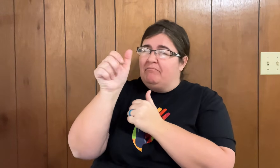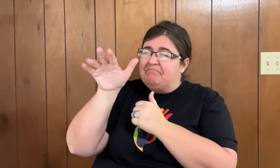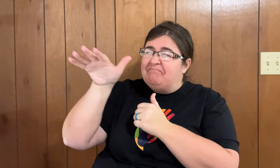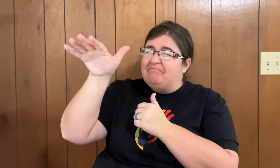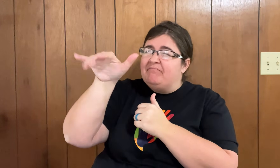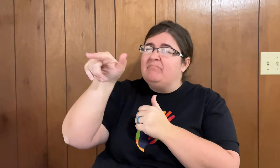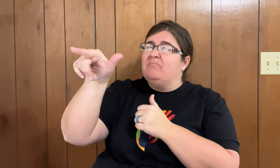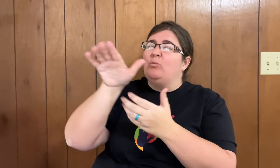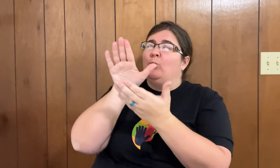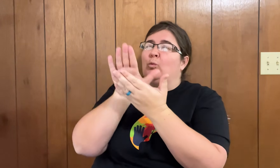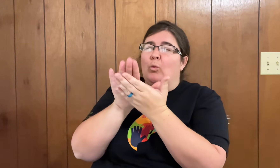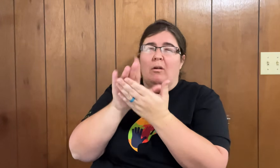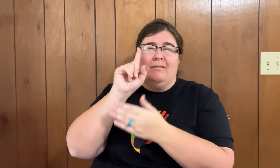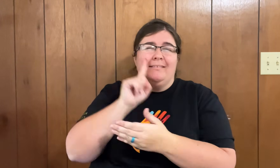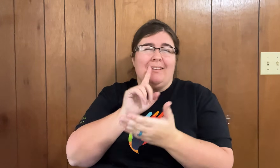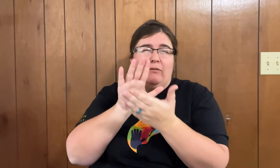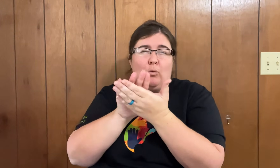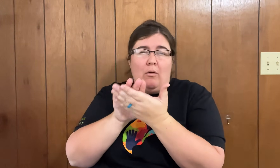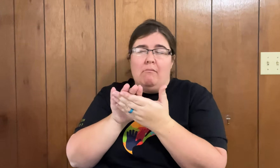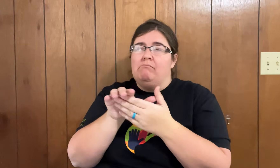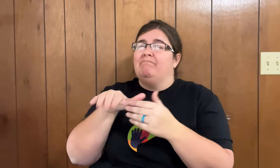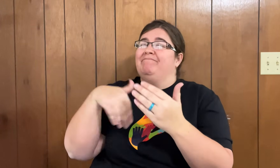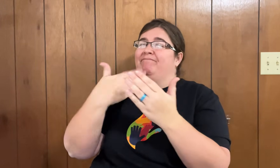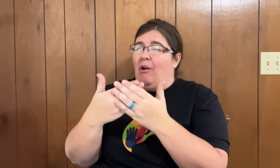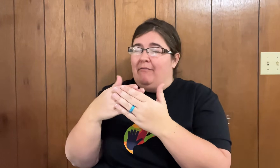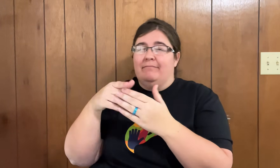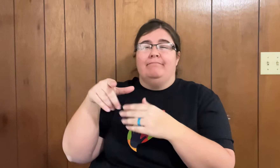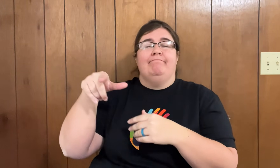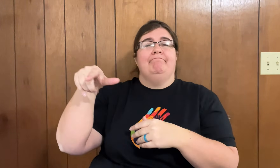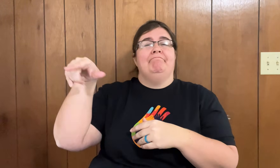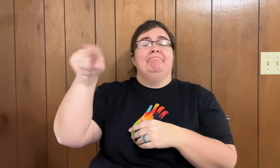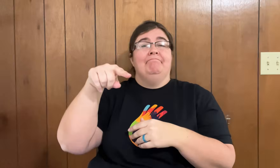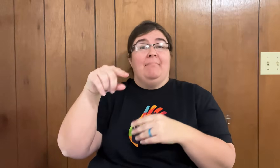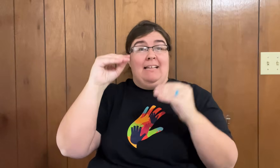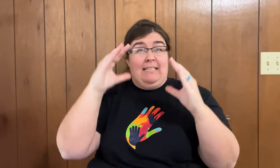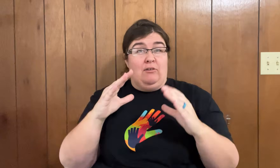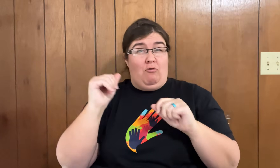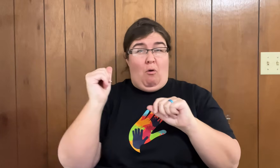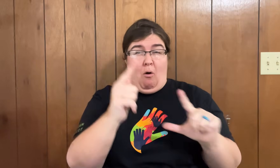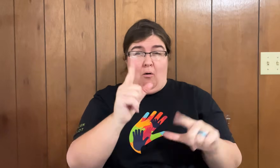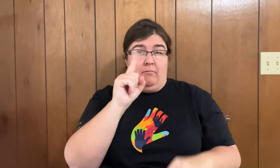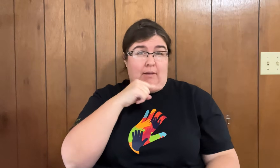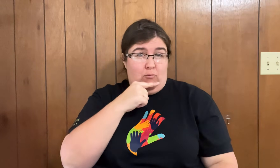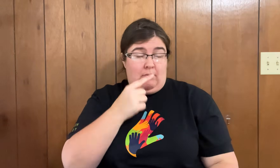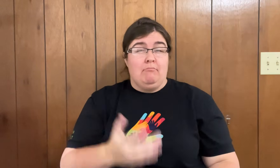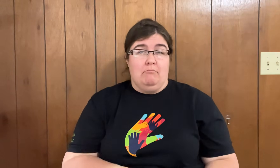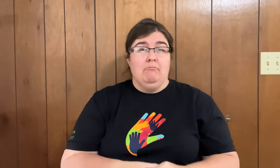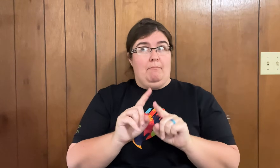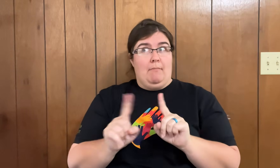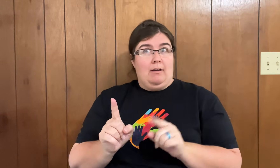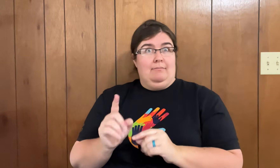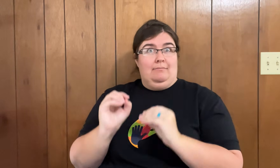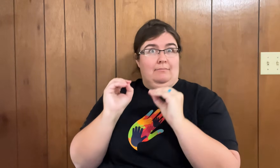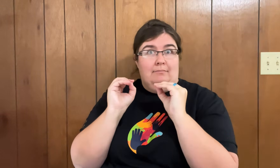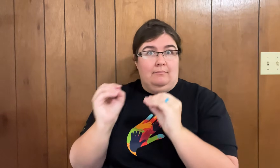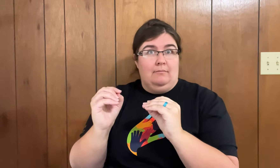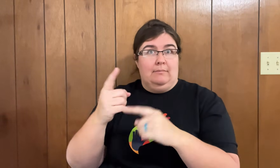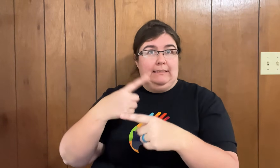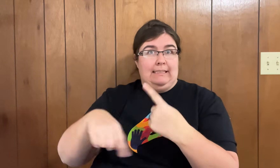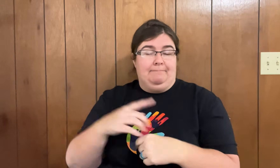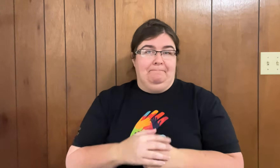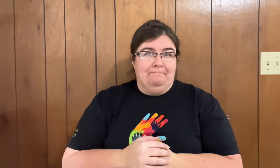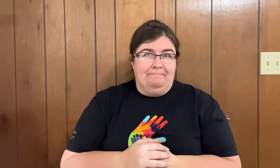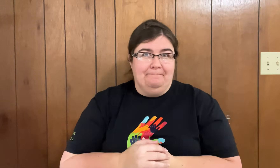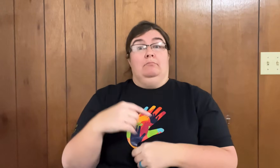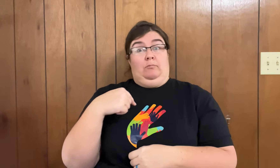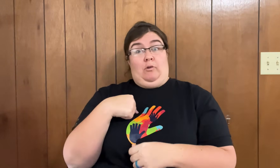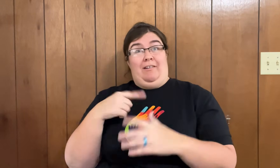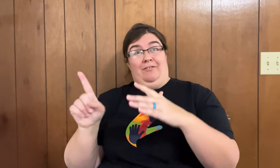to a kind of isolated Deaf school. When I came, the teachers were all hearing and no one signed.